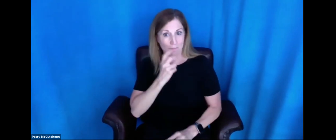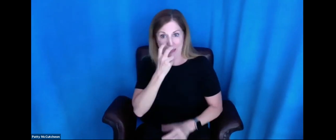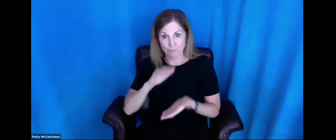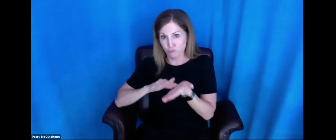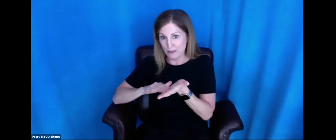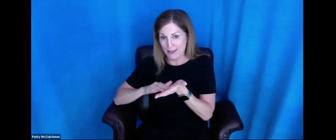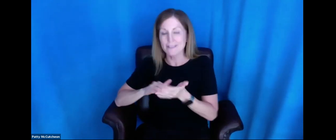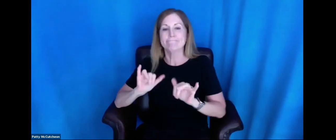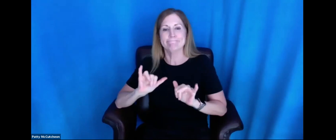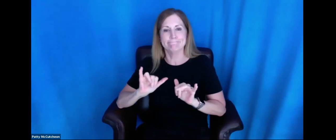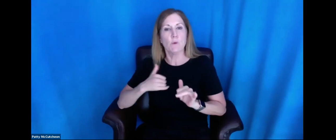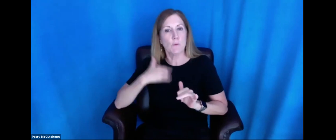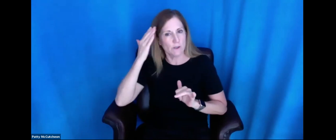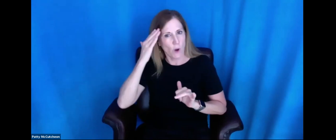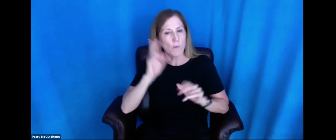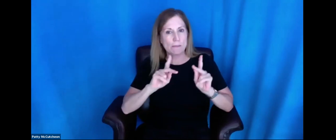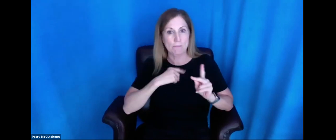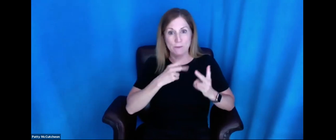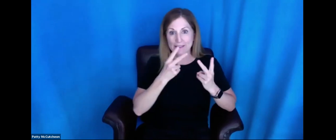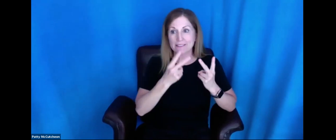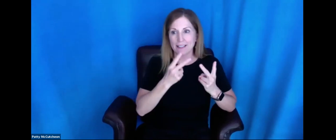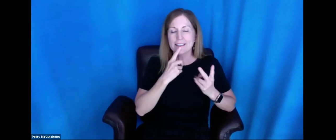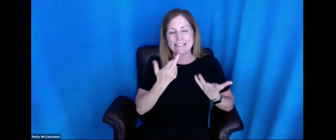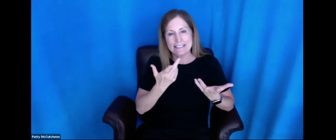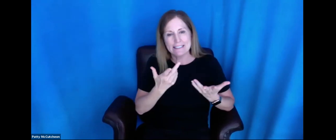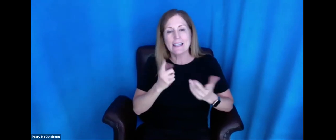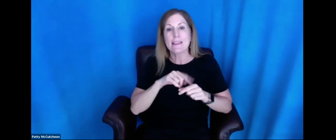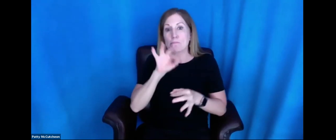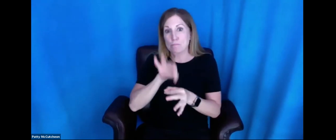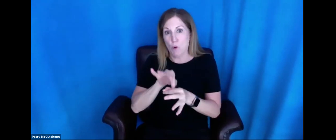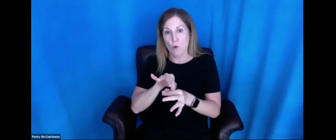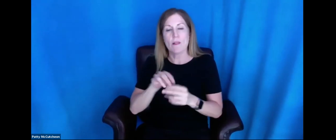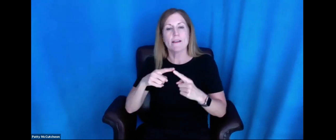to sight, there are other ways, both in the polling place and otherwise, through software and through